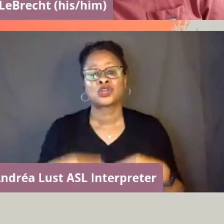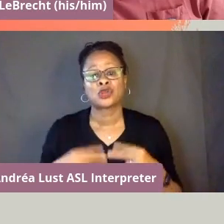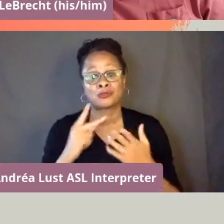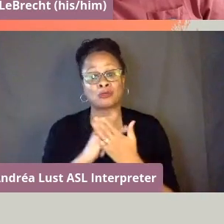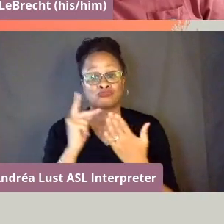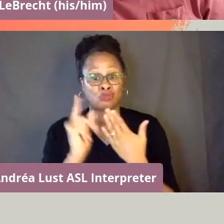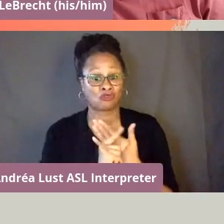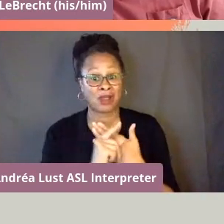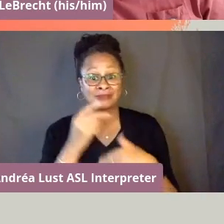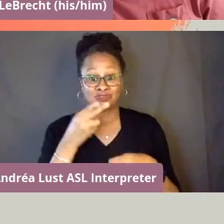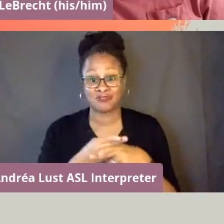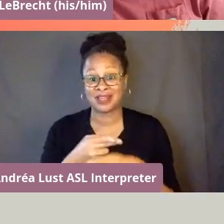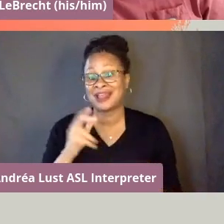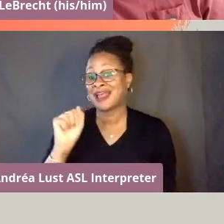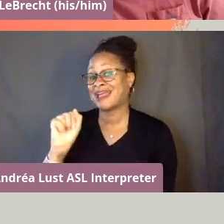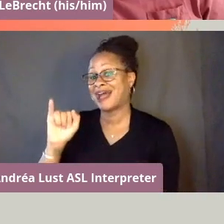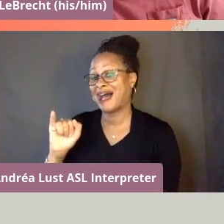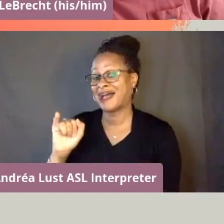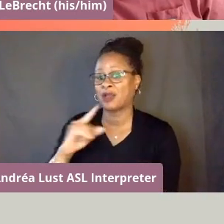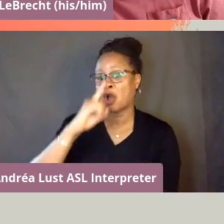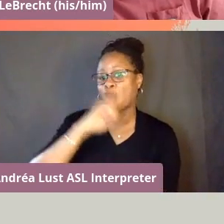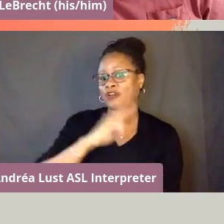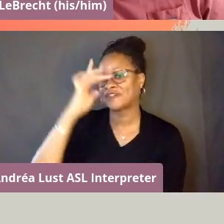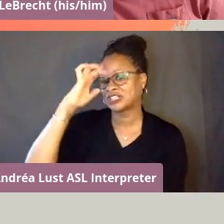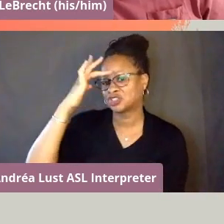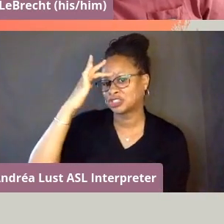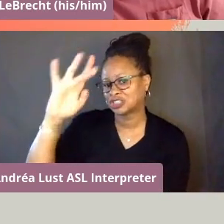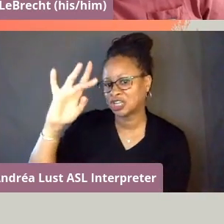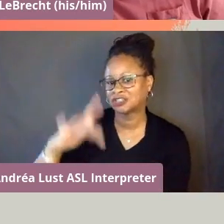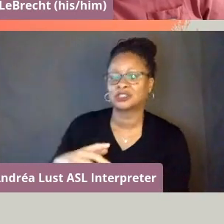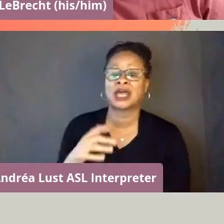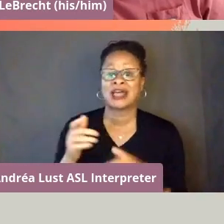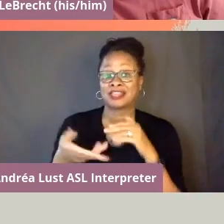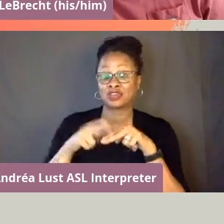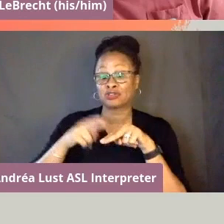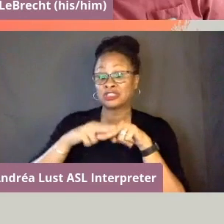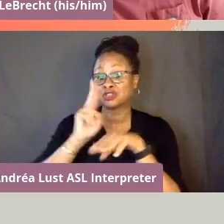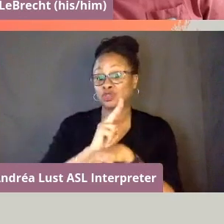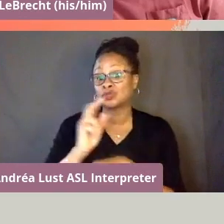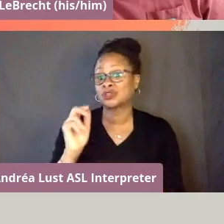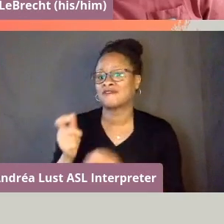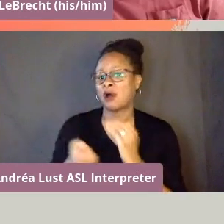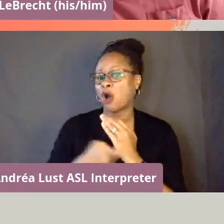The increasing use of automation in this space,